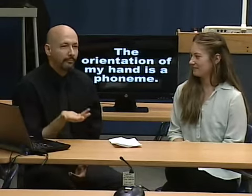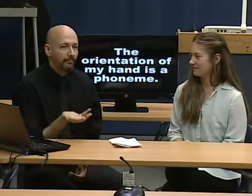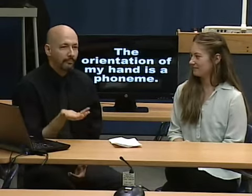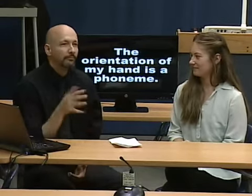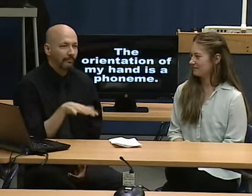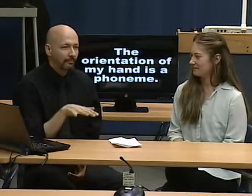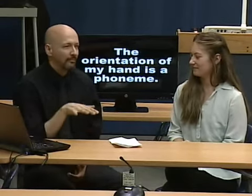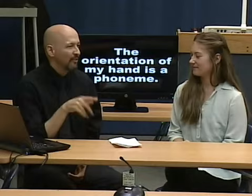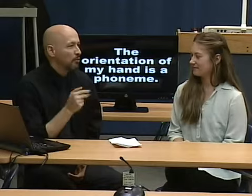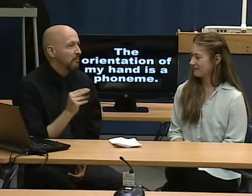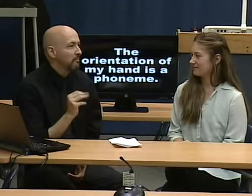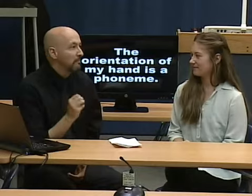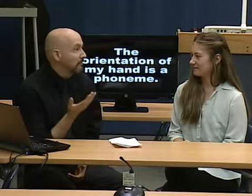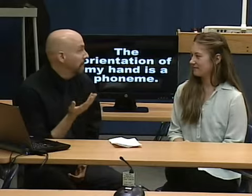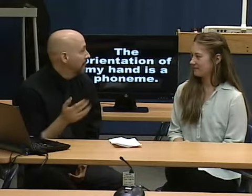Palm orientation is a phoneme.